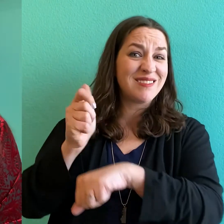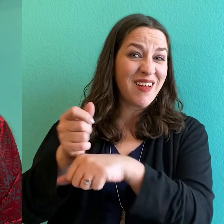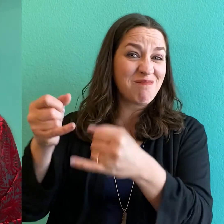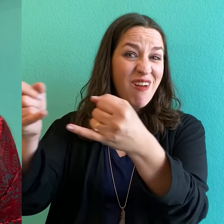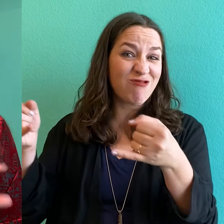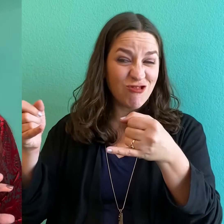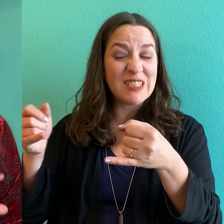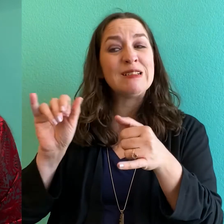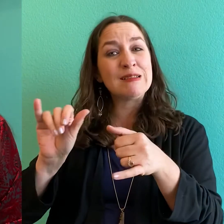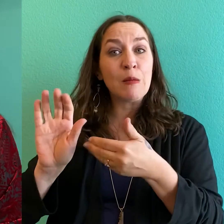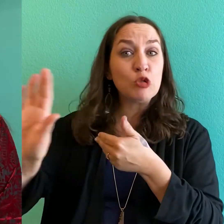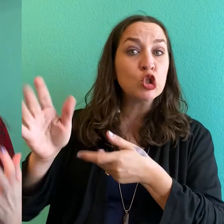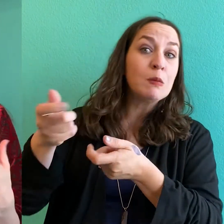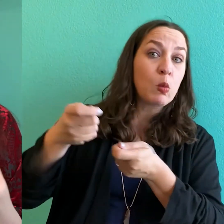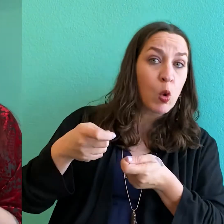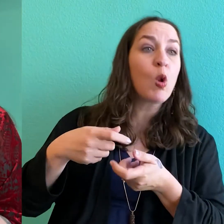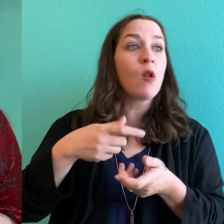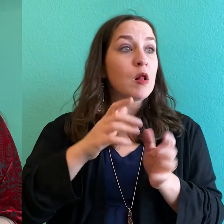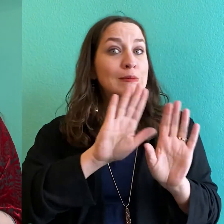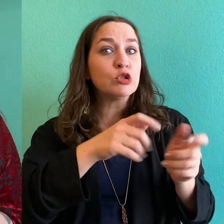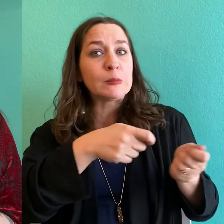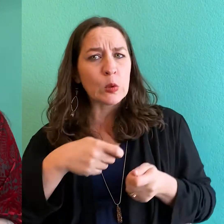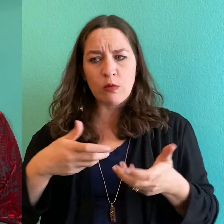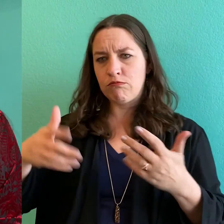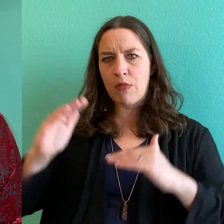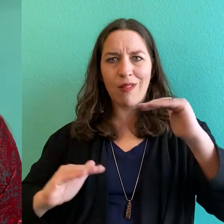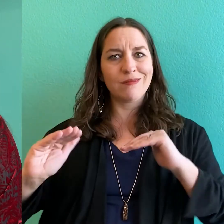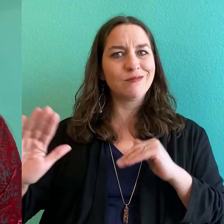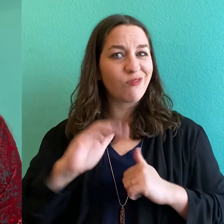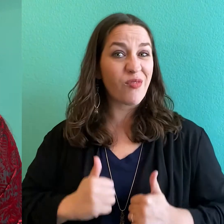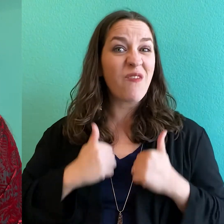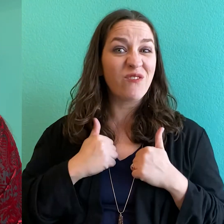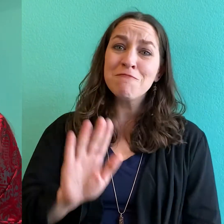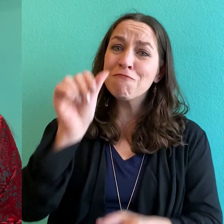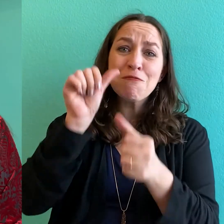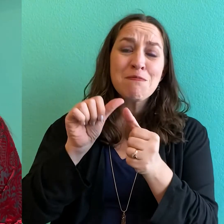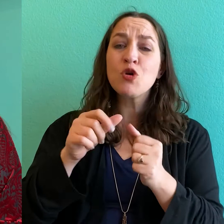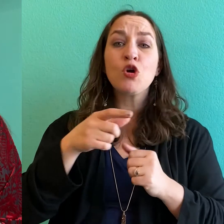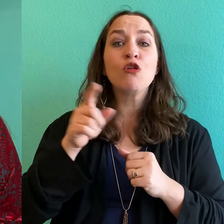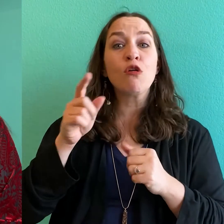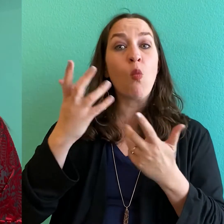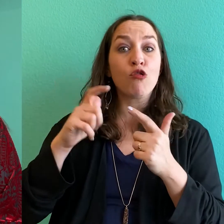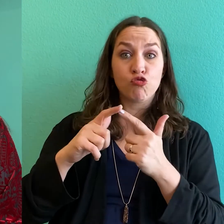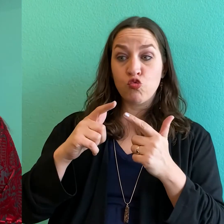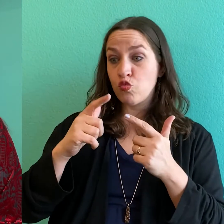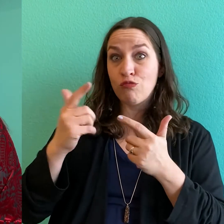start drawing boundaries so that other people and other good things can come into your life. Remember, good things don't come into your life